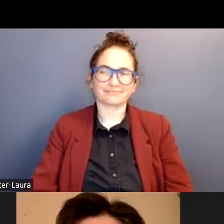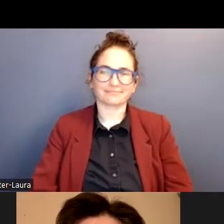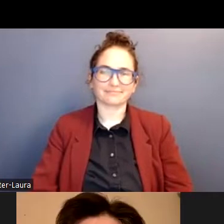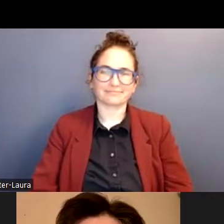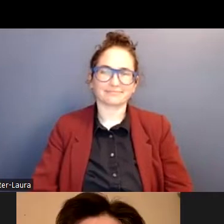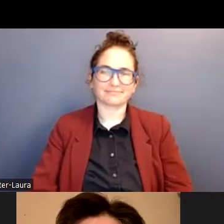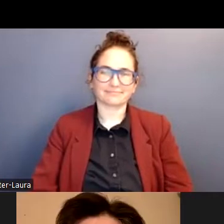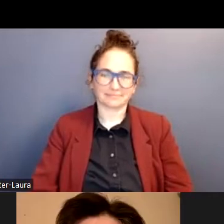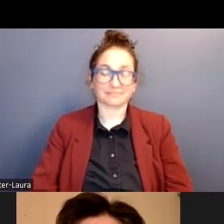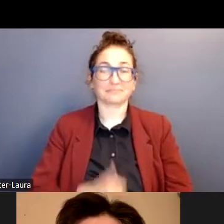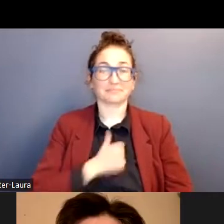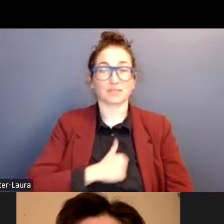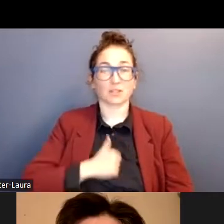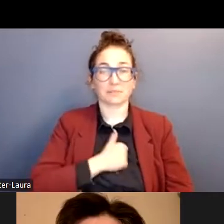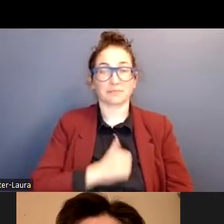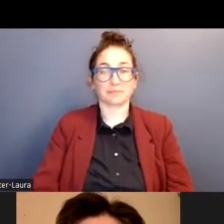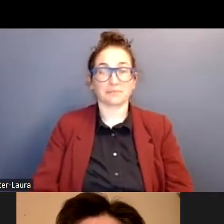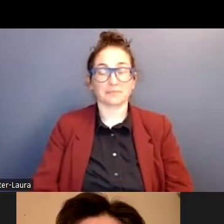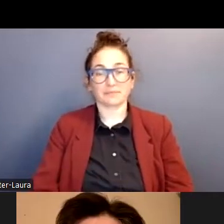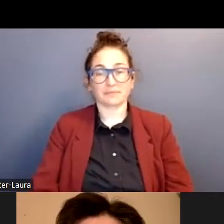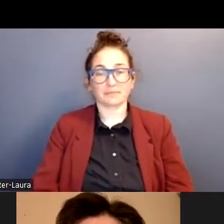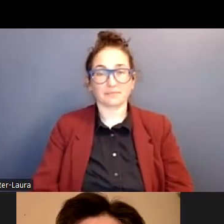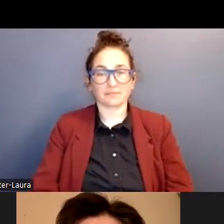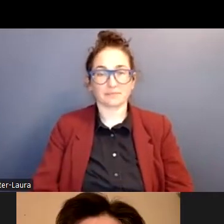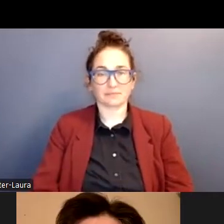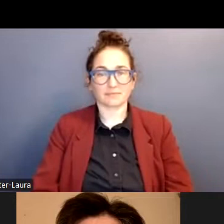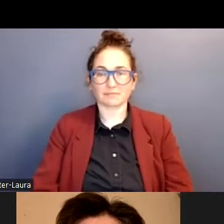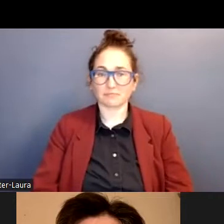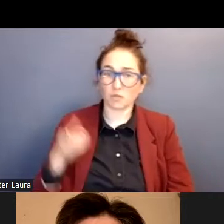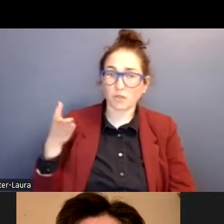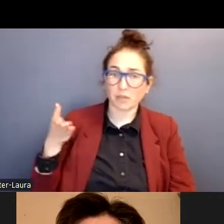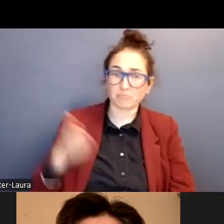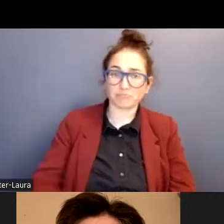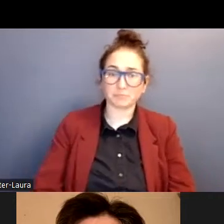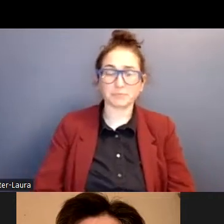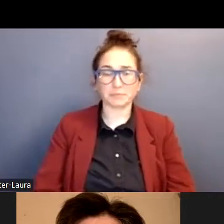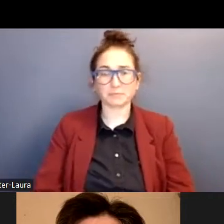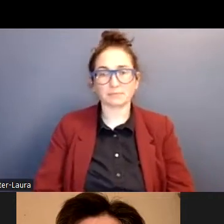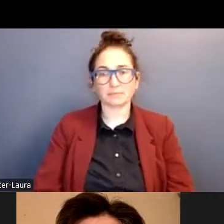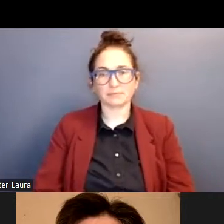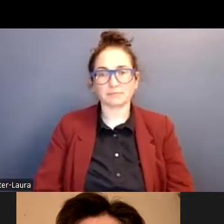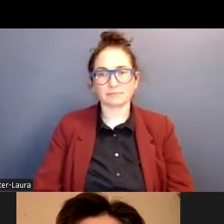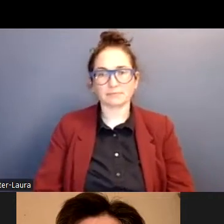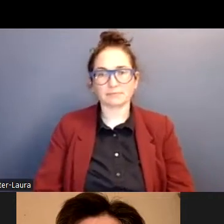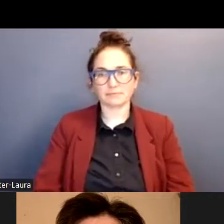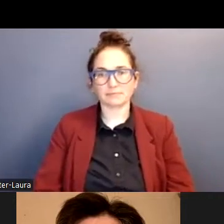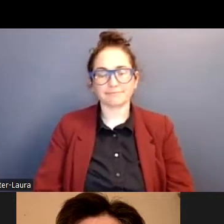Bill Gaventa: I'm sorry. But my router says I am unable to start